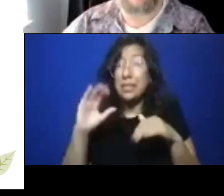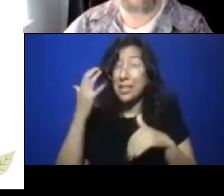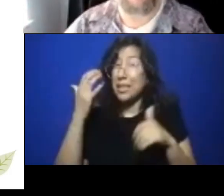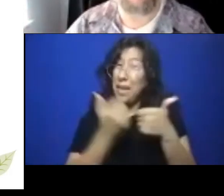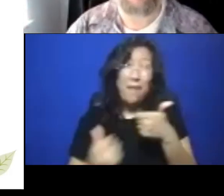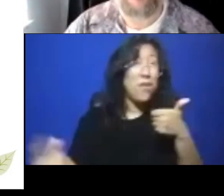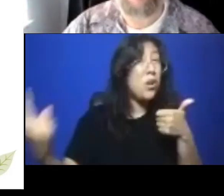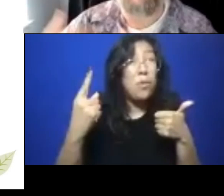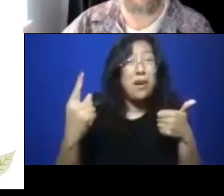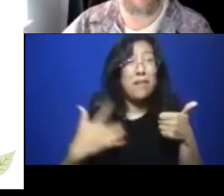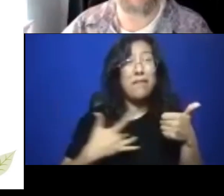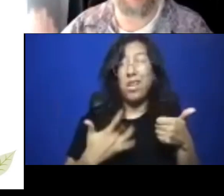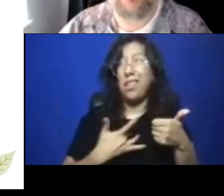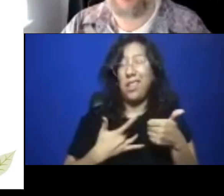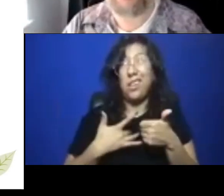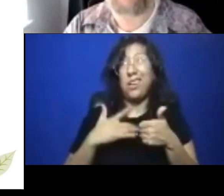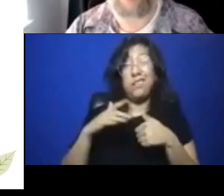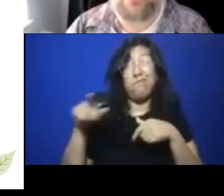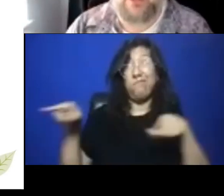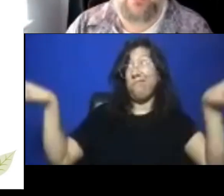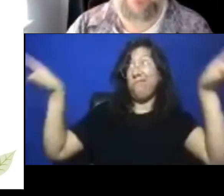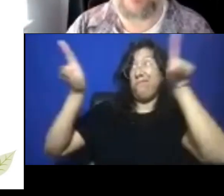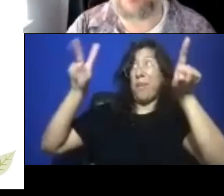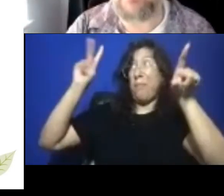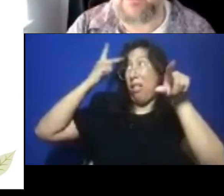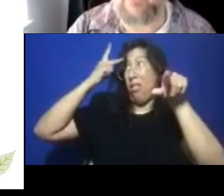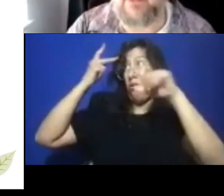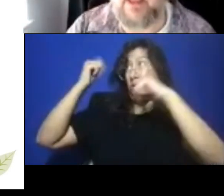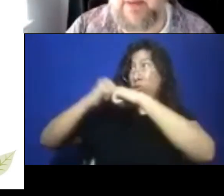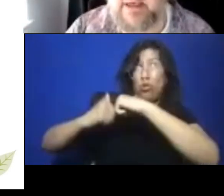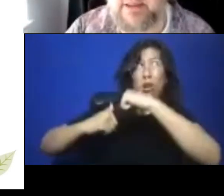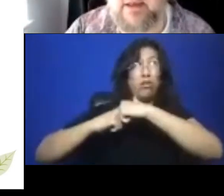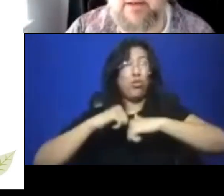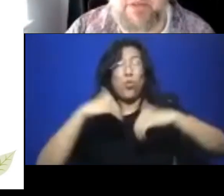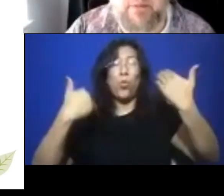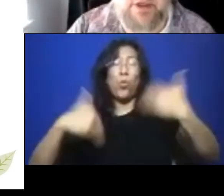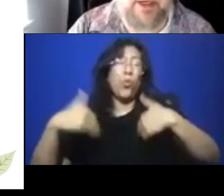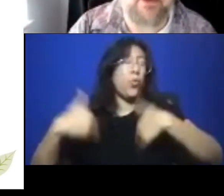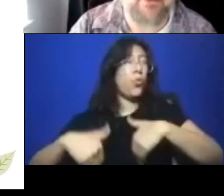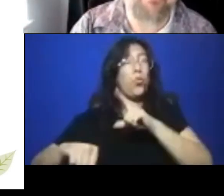that their political structure around us is negatively impacting their mental health.